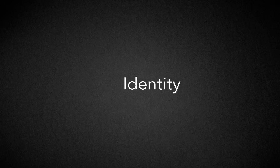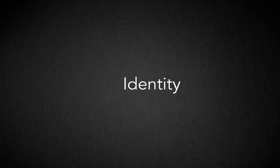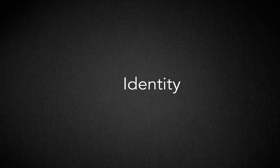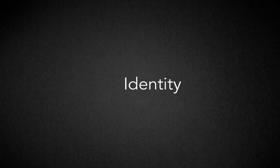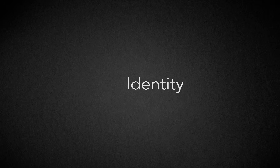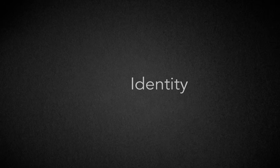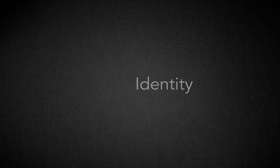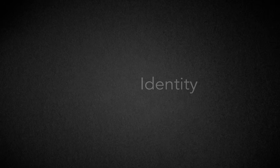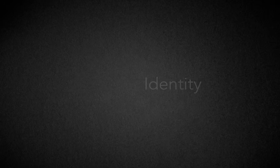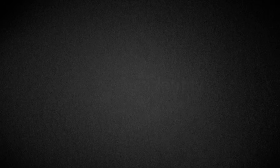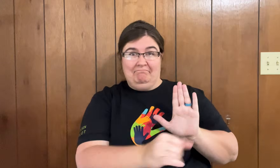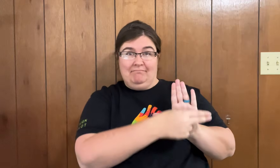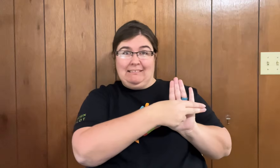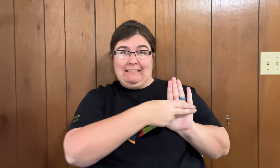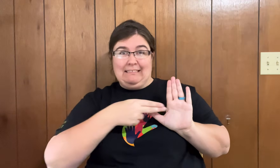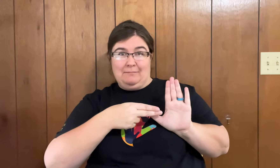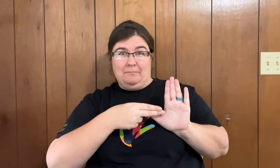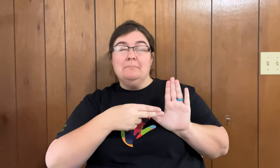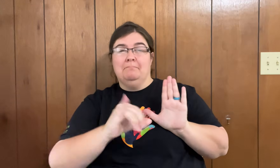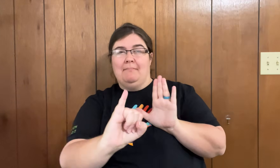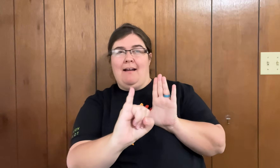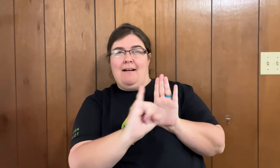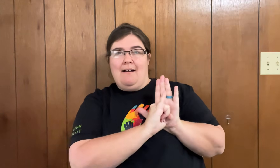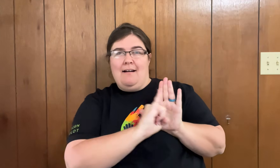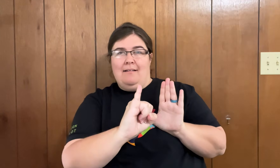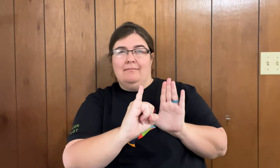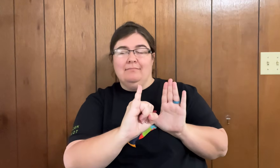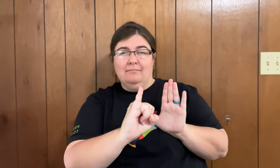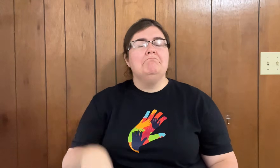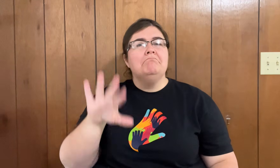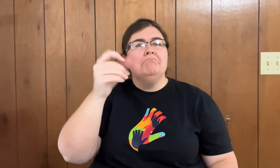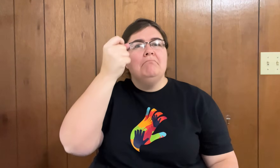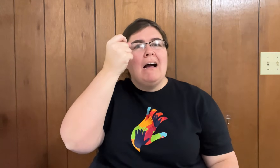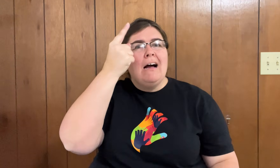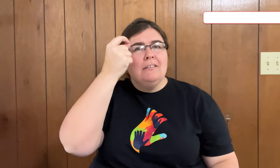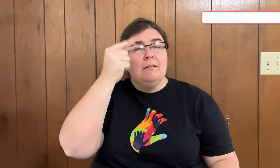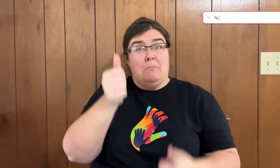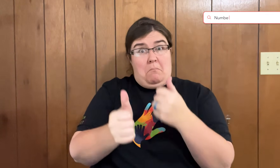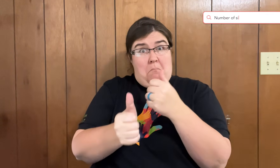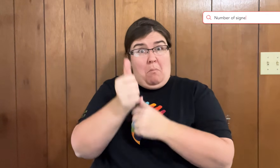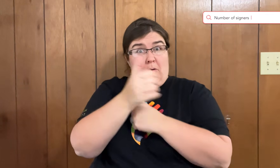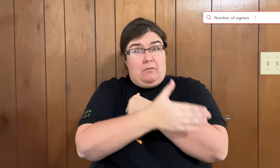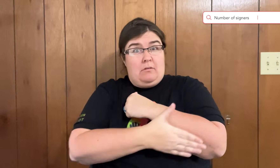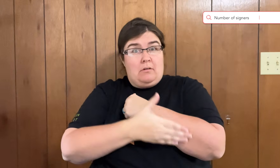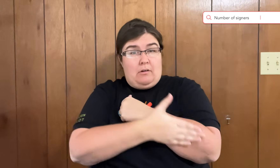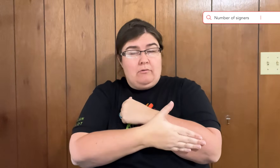Identity One's label or identity. It's important to understand that